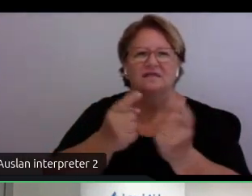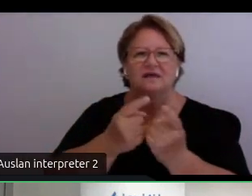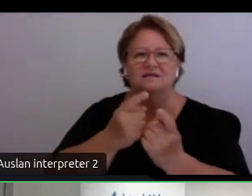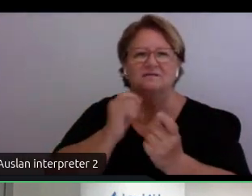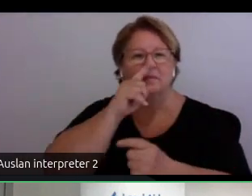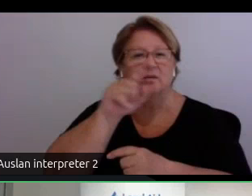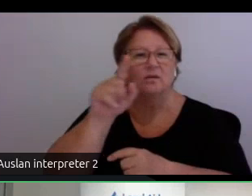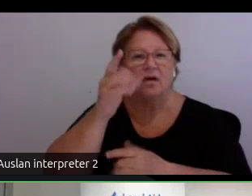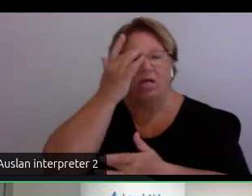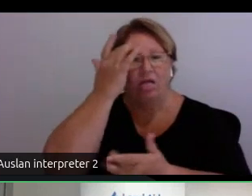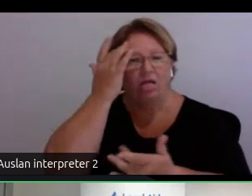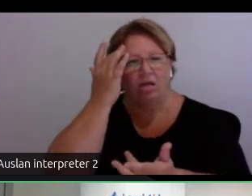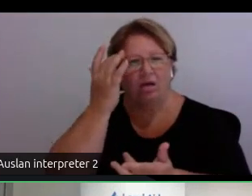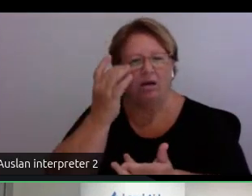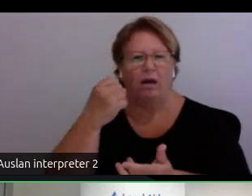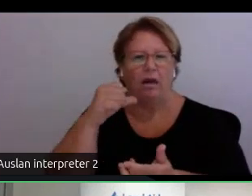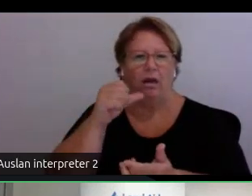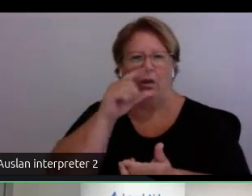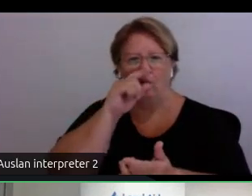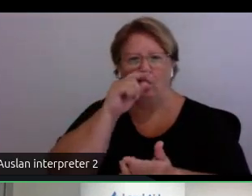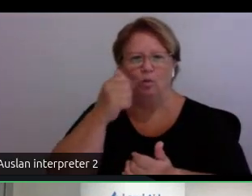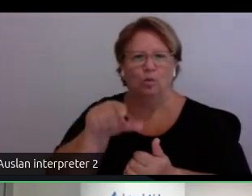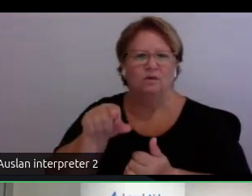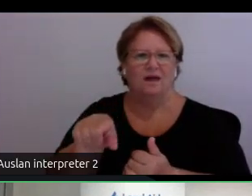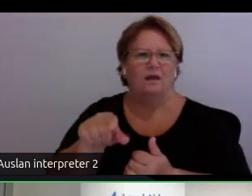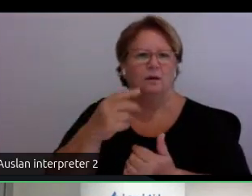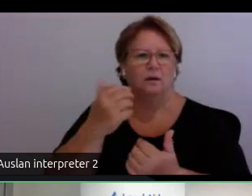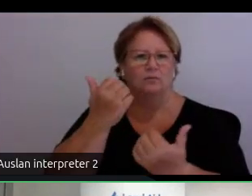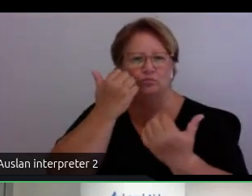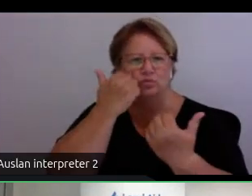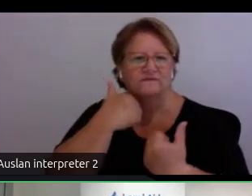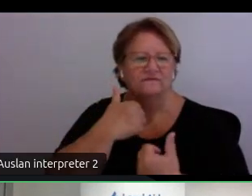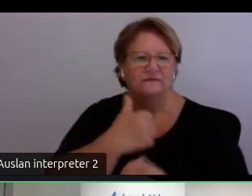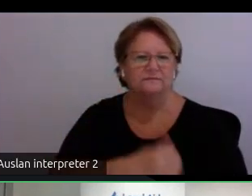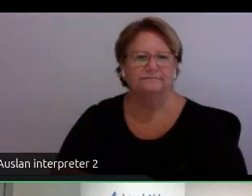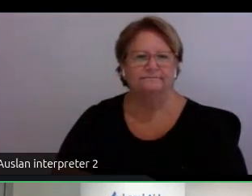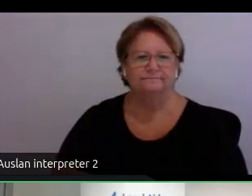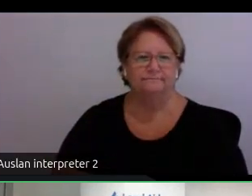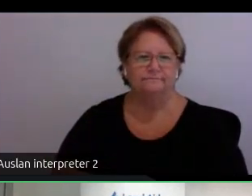people ordinarily think about. Yes. That they could use to help an insurer in making the